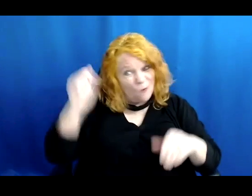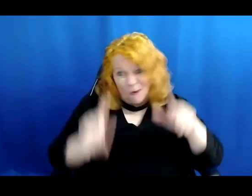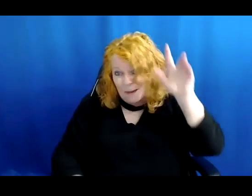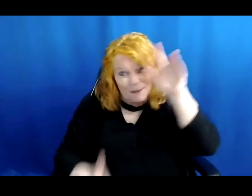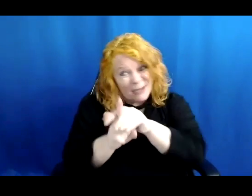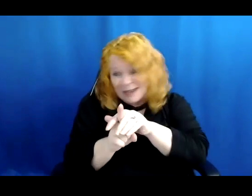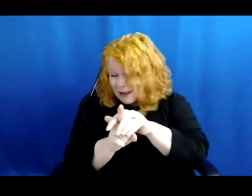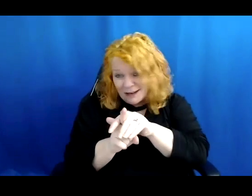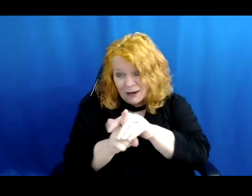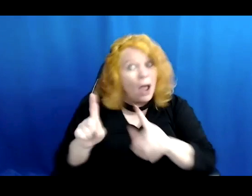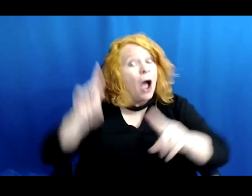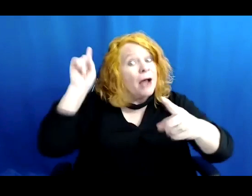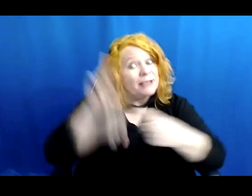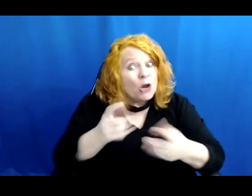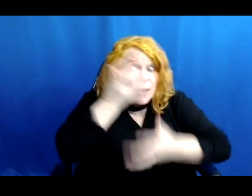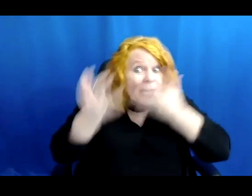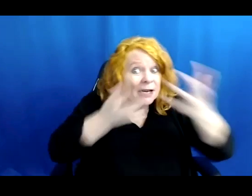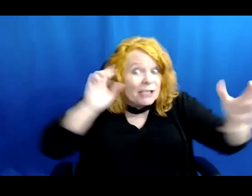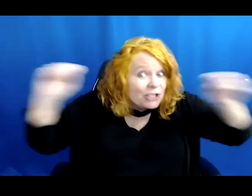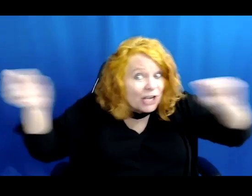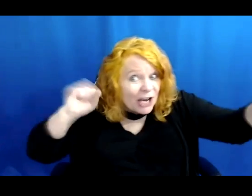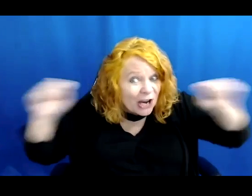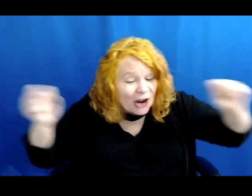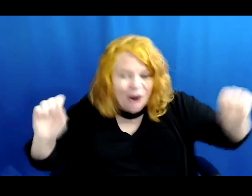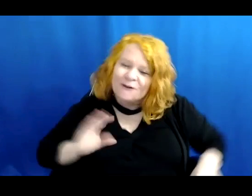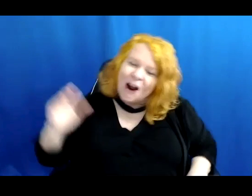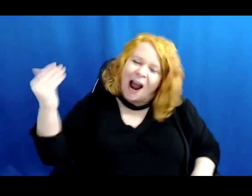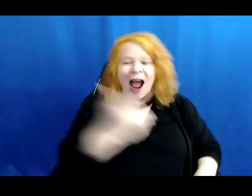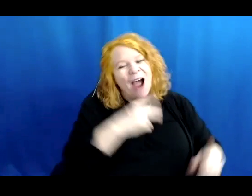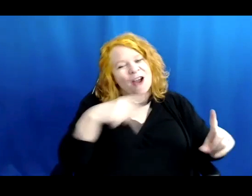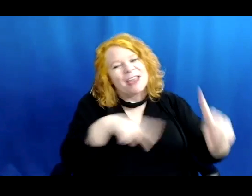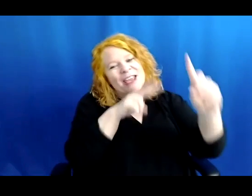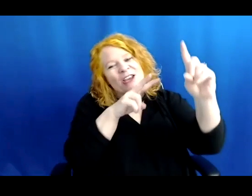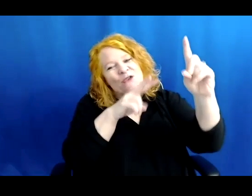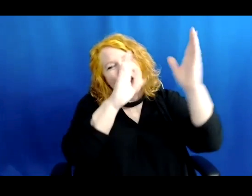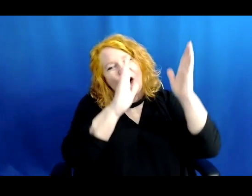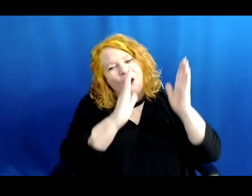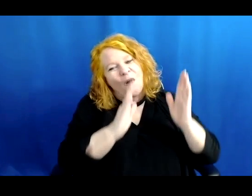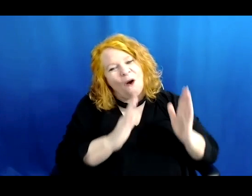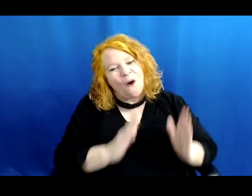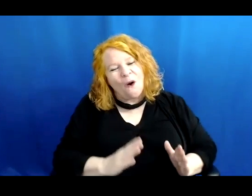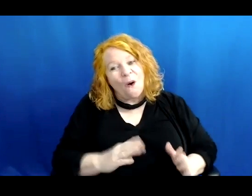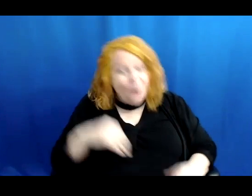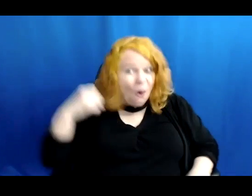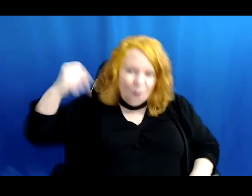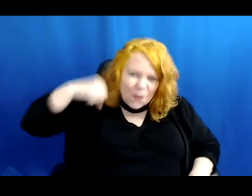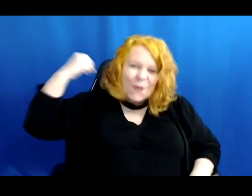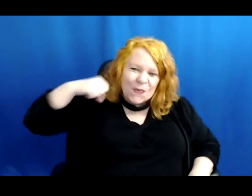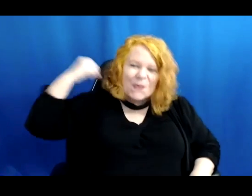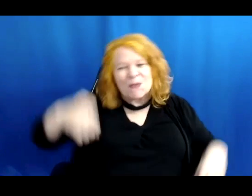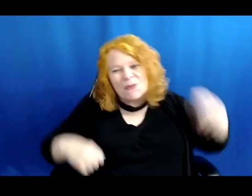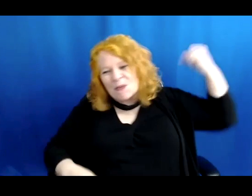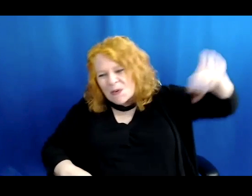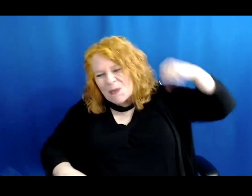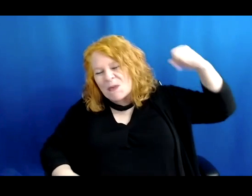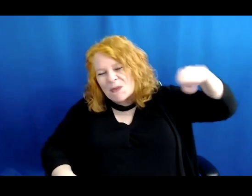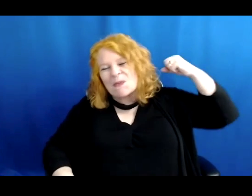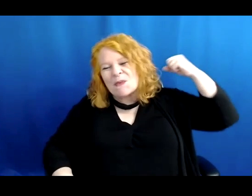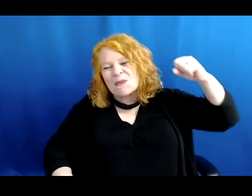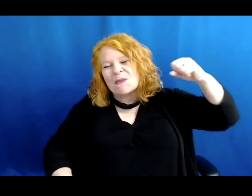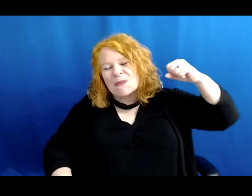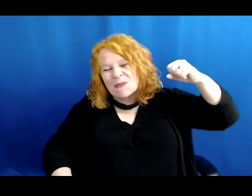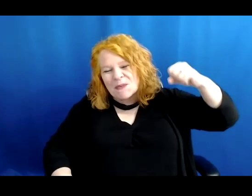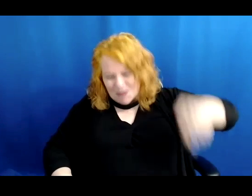cheer for our hero. WOOH, WOOH, WOOH, WOOH, WOOH.